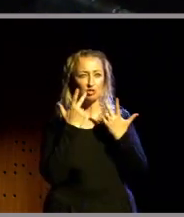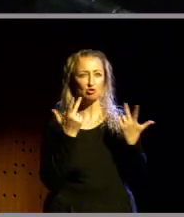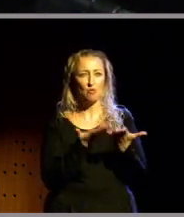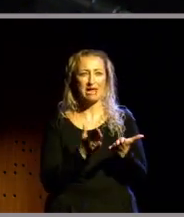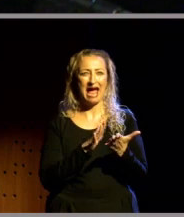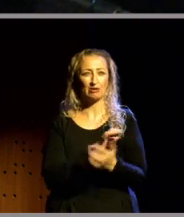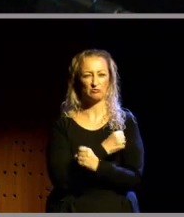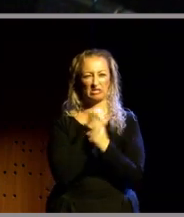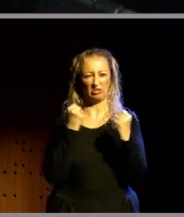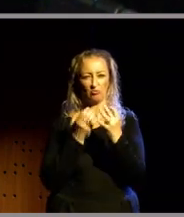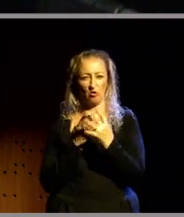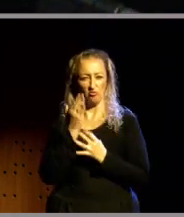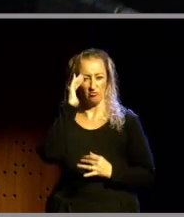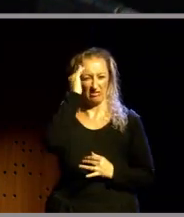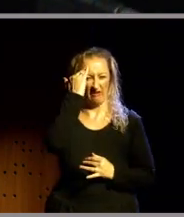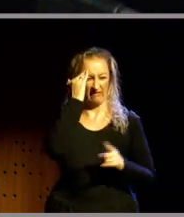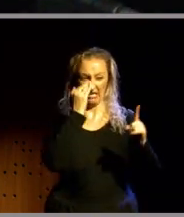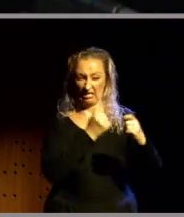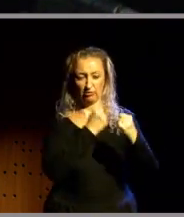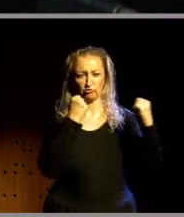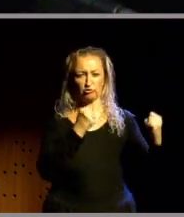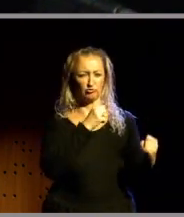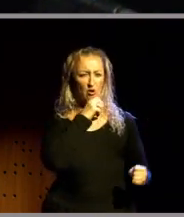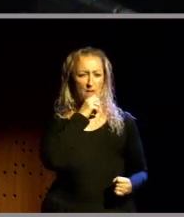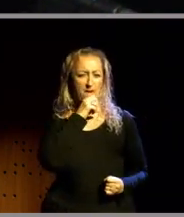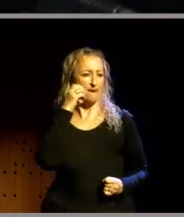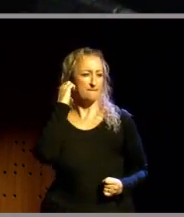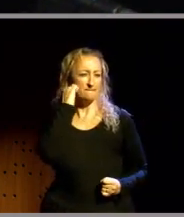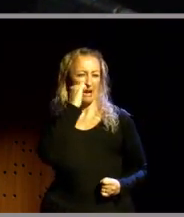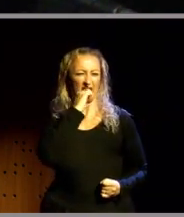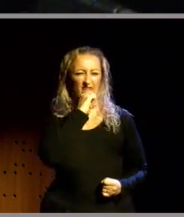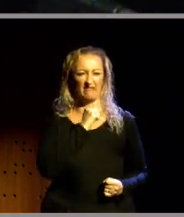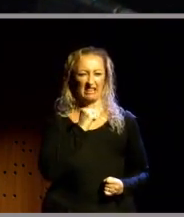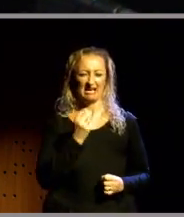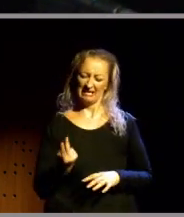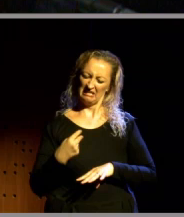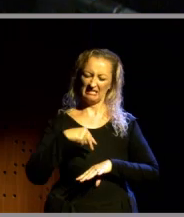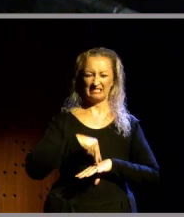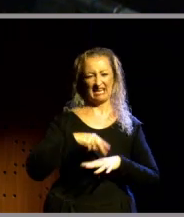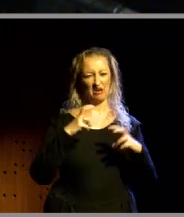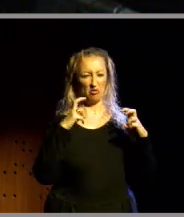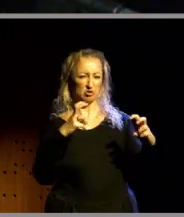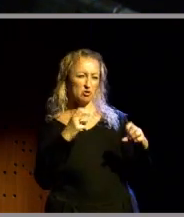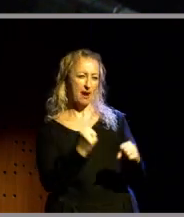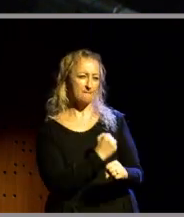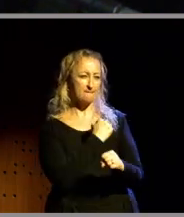And him as a strong black fellow and him staying on the train of making music and being productive and just being